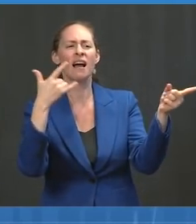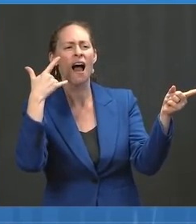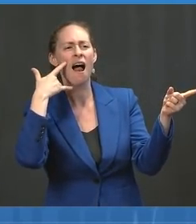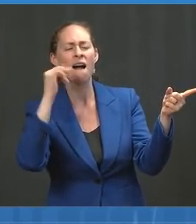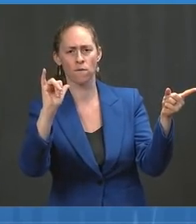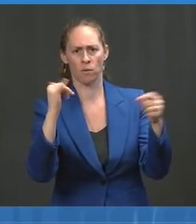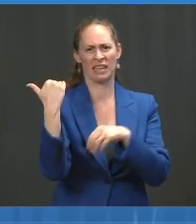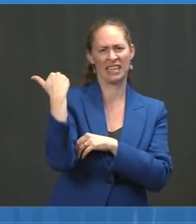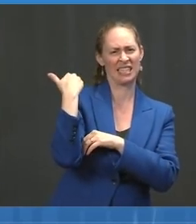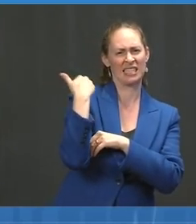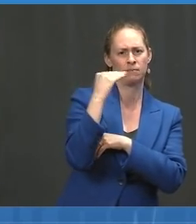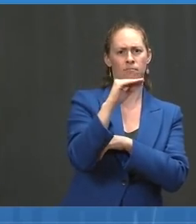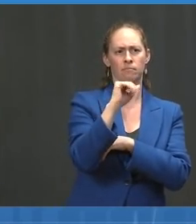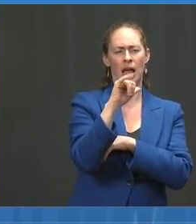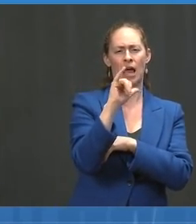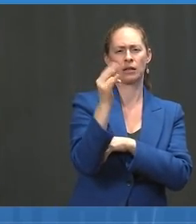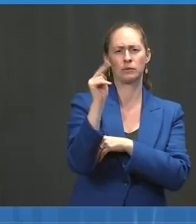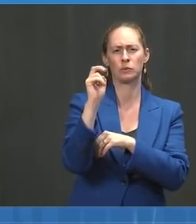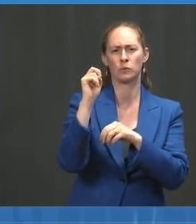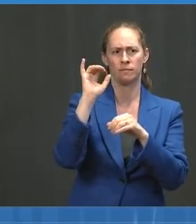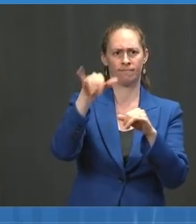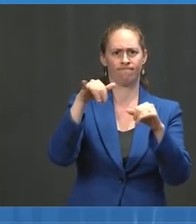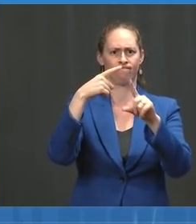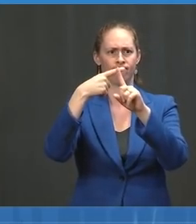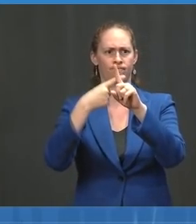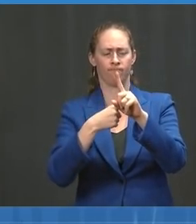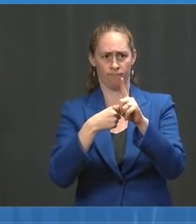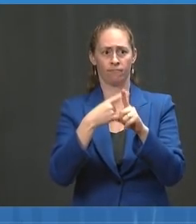were nearly five times more likely to be infected